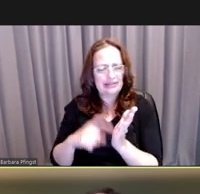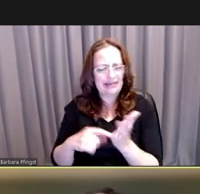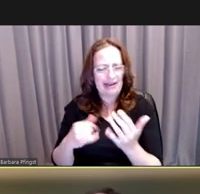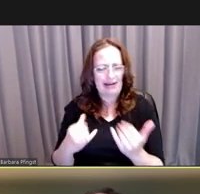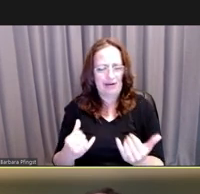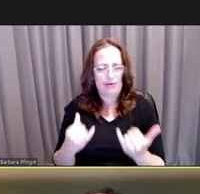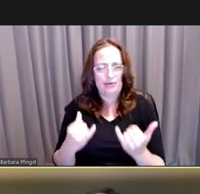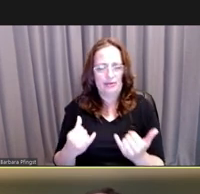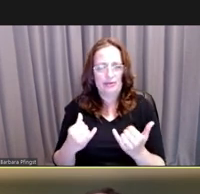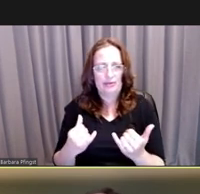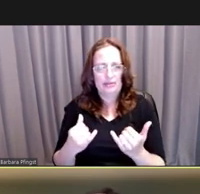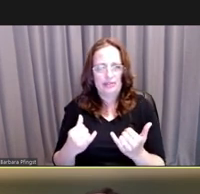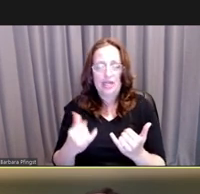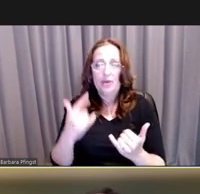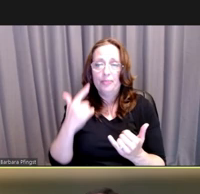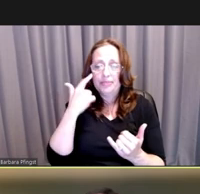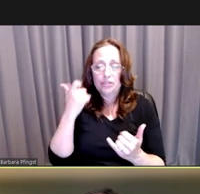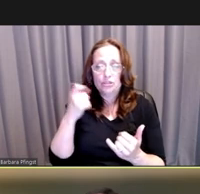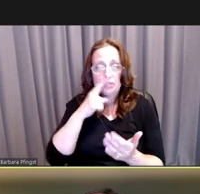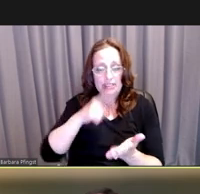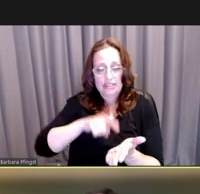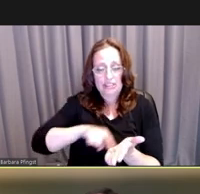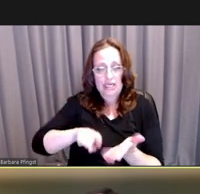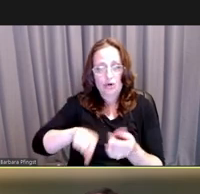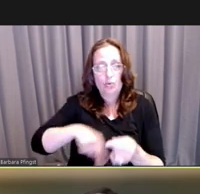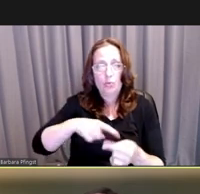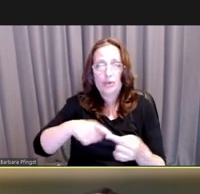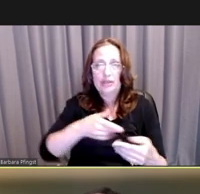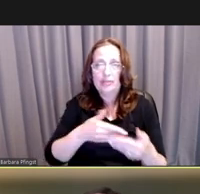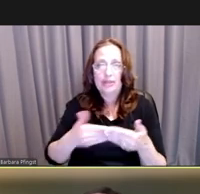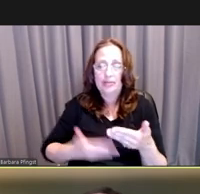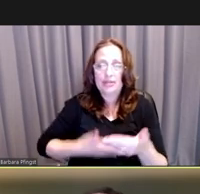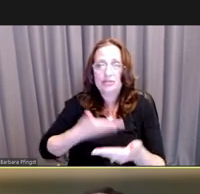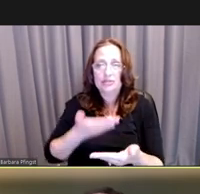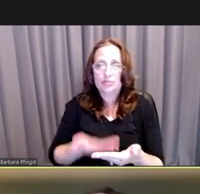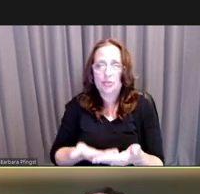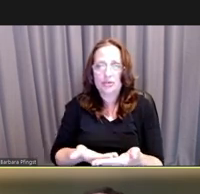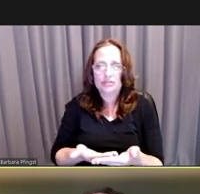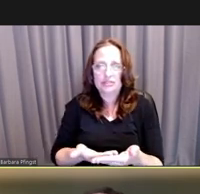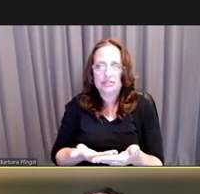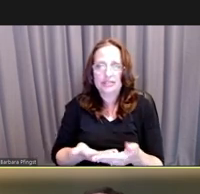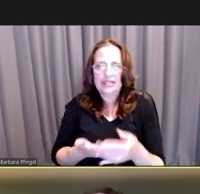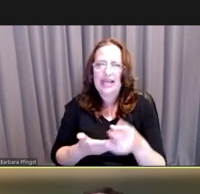identified at birth. We're really talking here about congenital CMV infections.